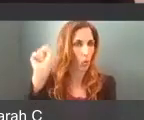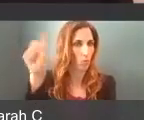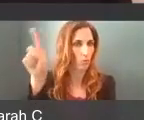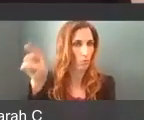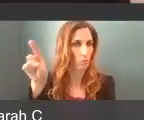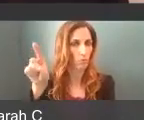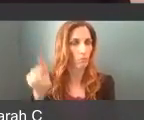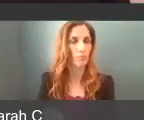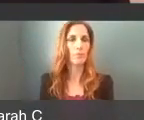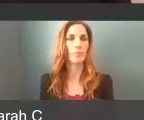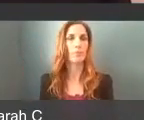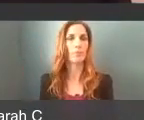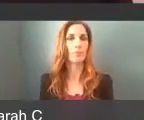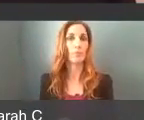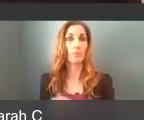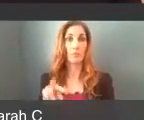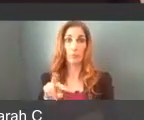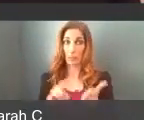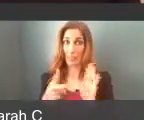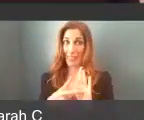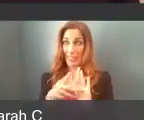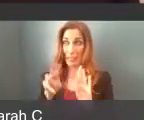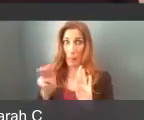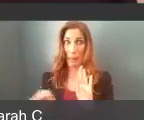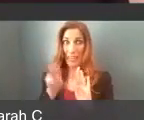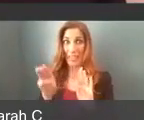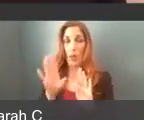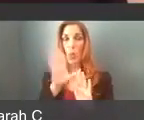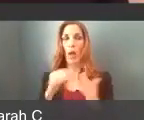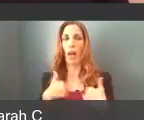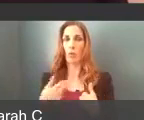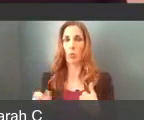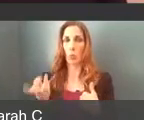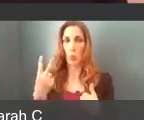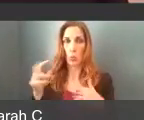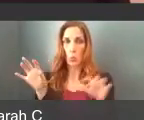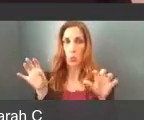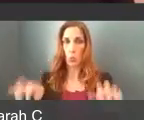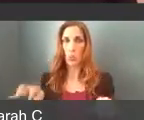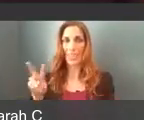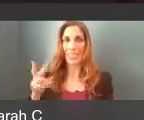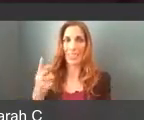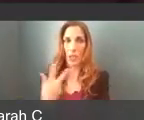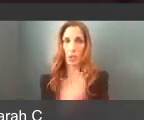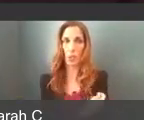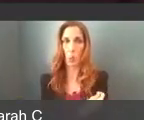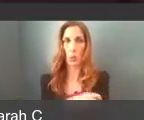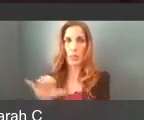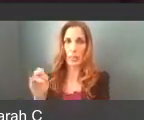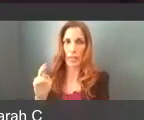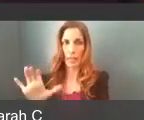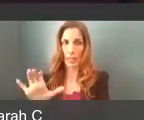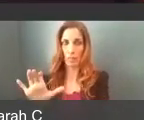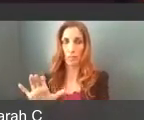Therefore on Monday, we will have two second dose clinics: one at Montgomery County Community College,